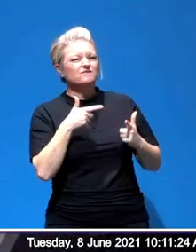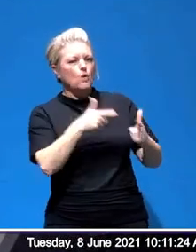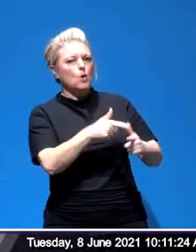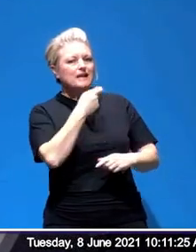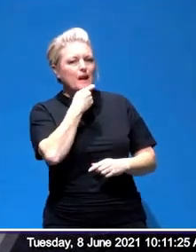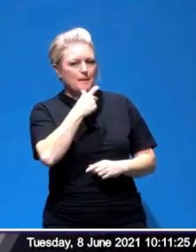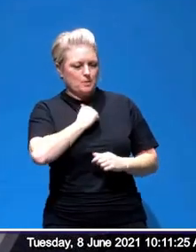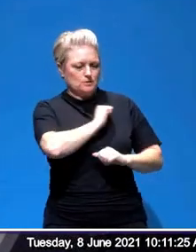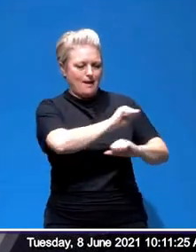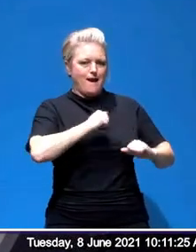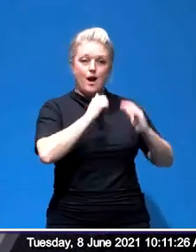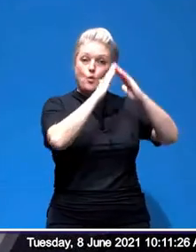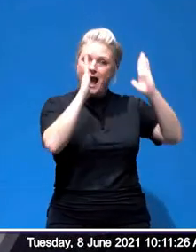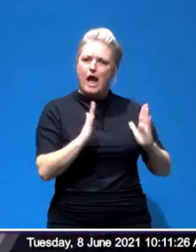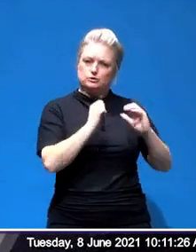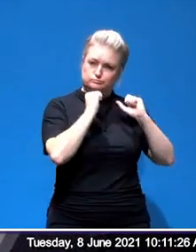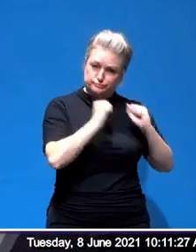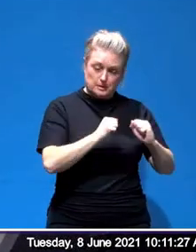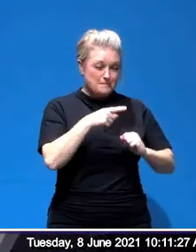the Adelaide Crows song, which is very sad.